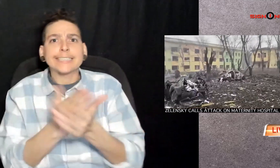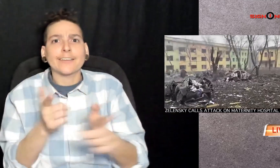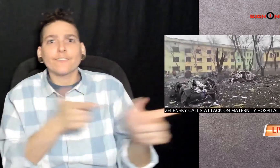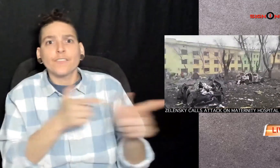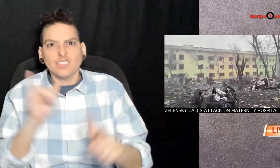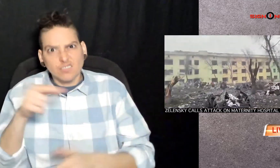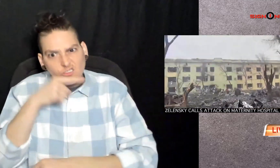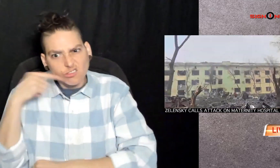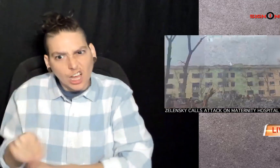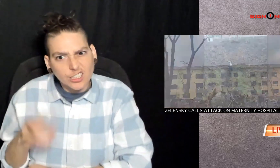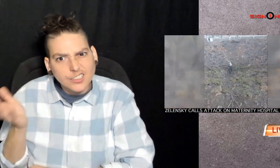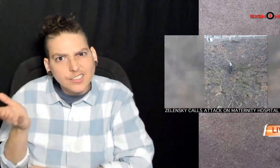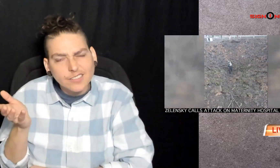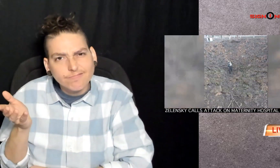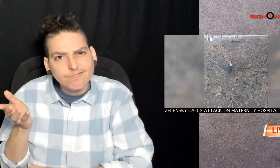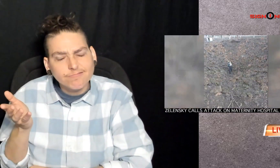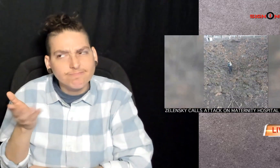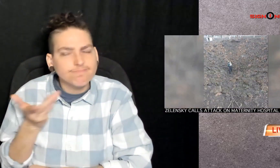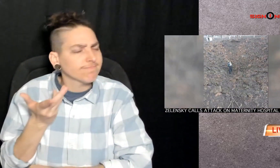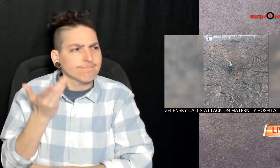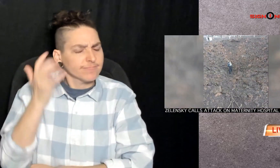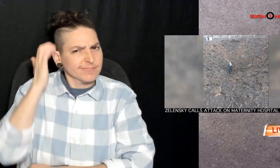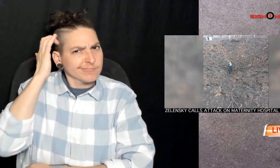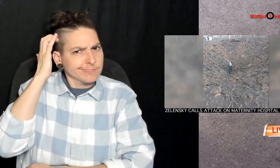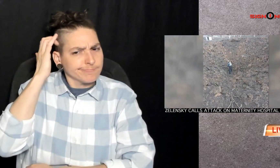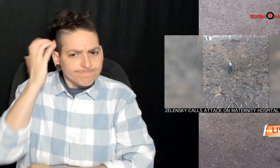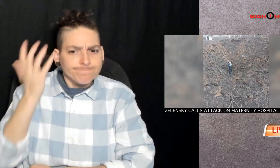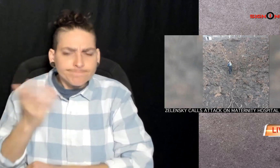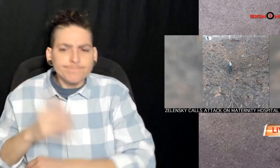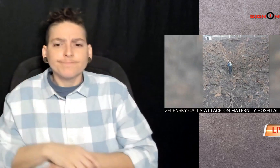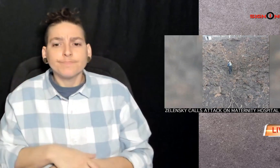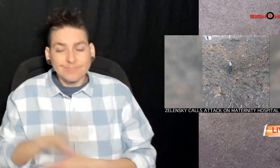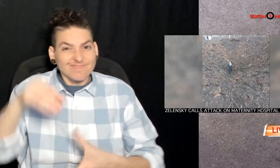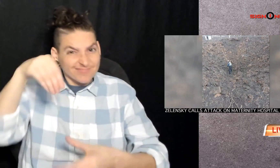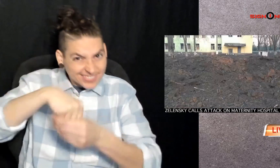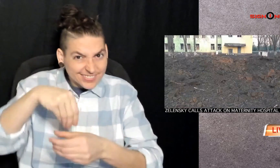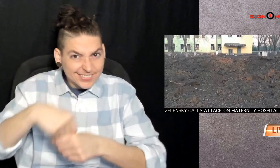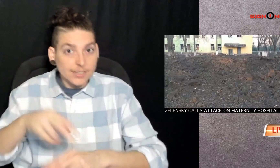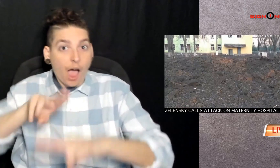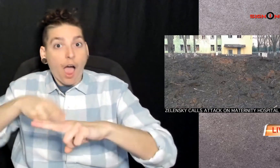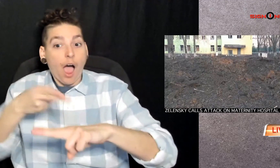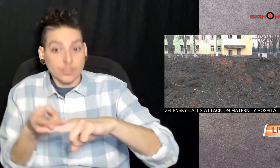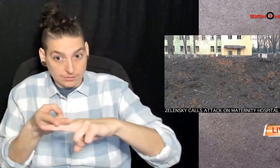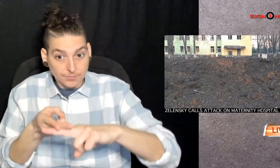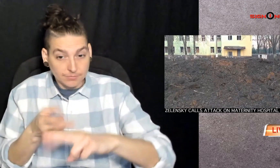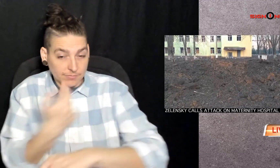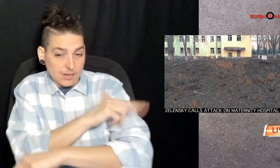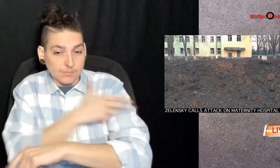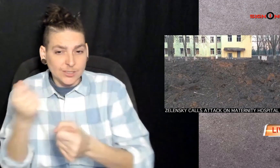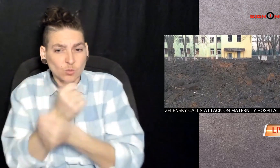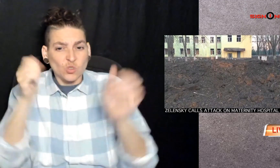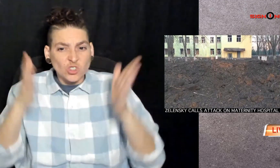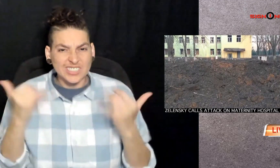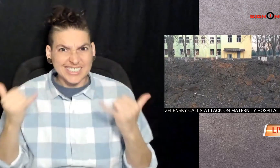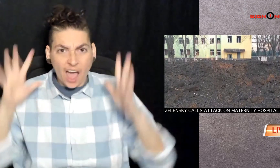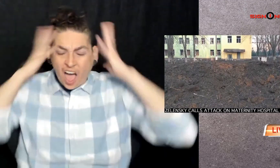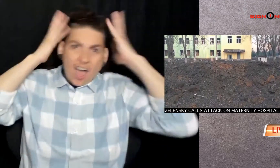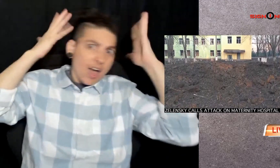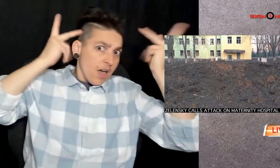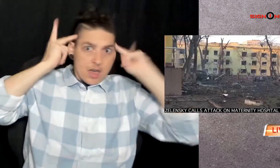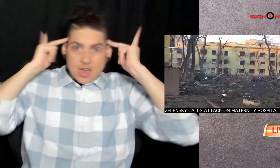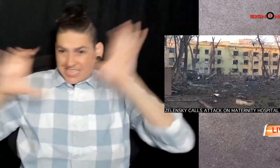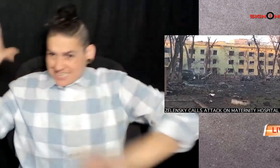Russia inside the hospital rescuers are now at a